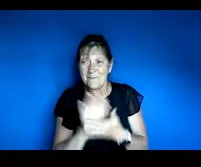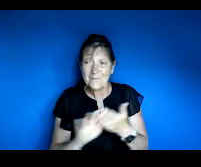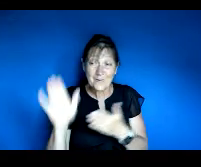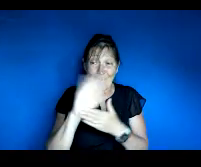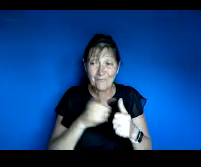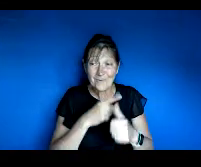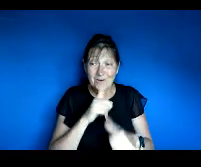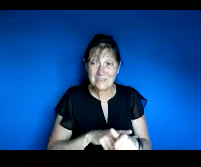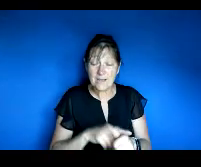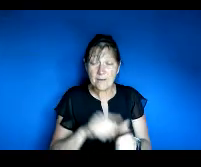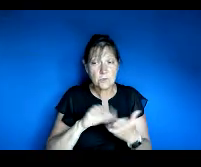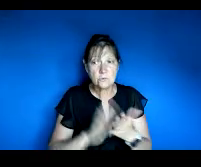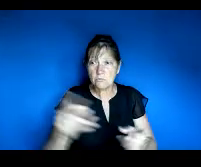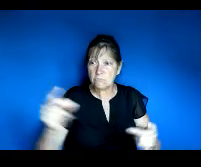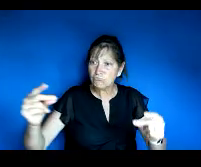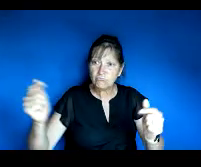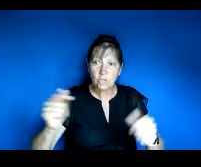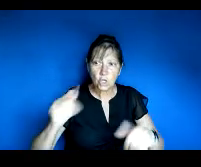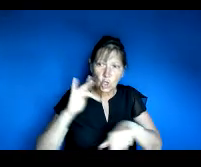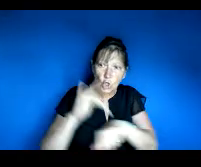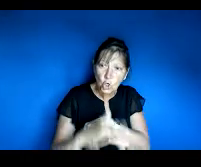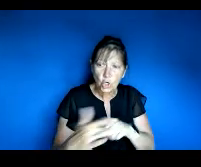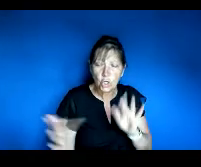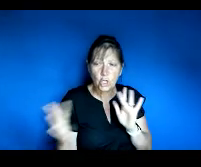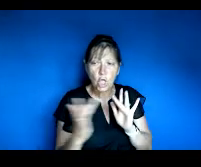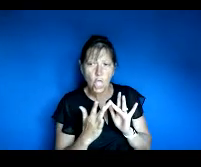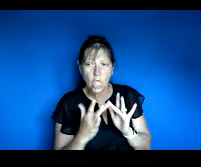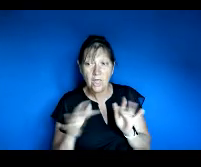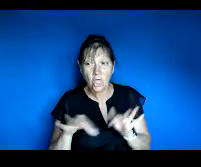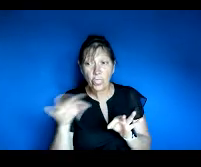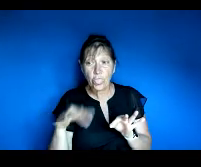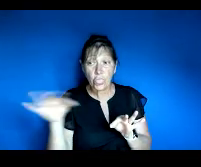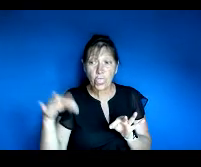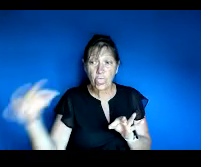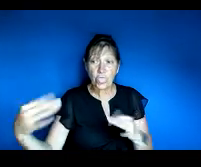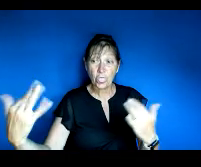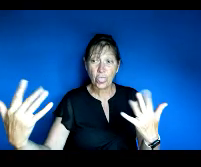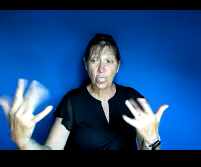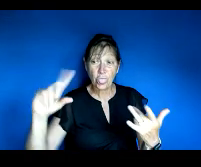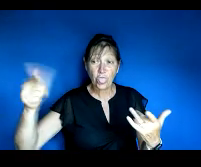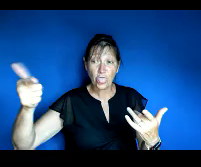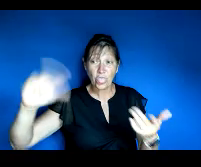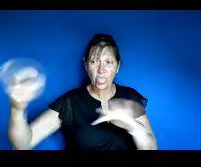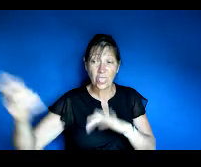to really reach out and ask for help as early as possible, and specifically when it comes to accommodations,